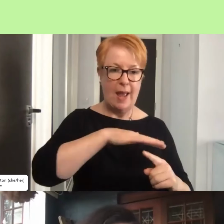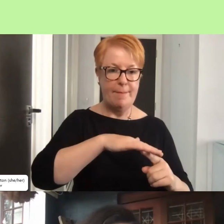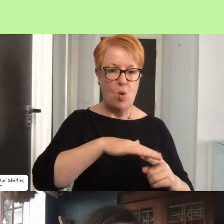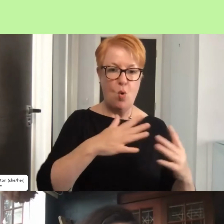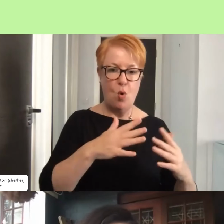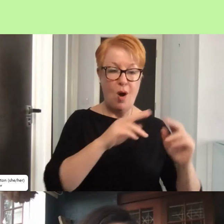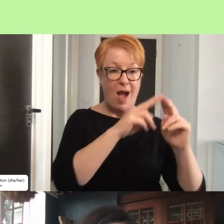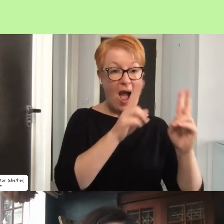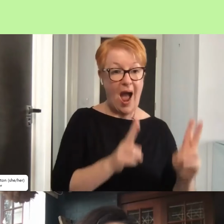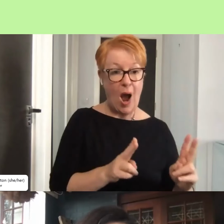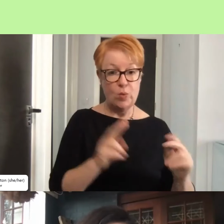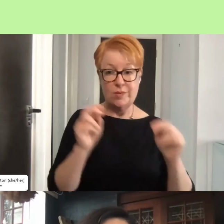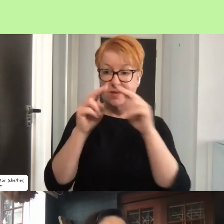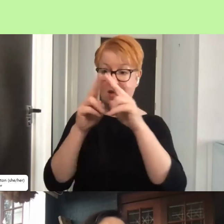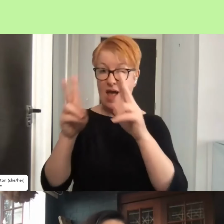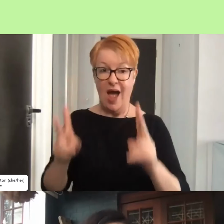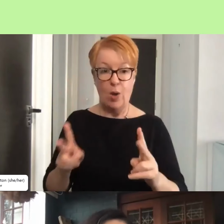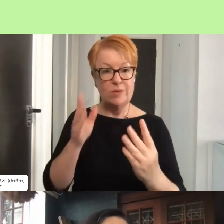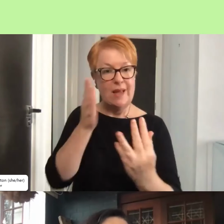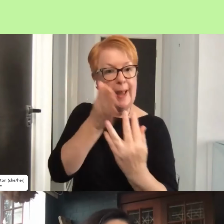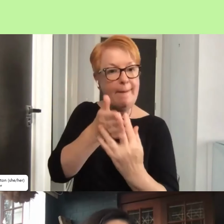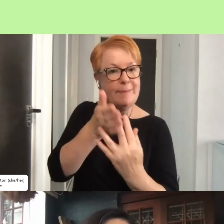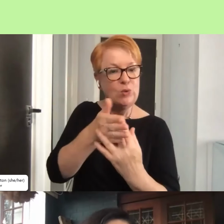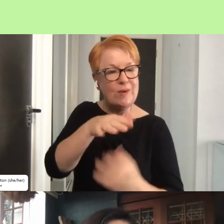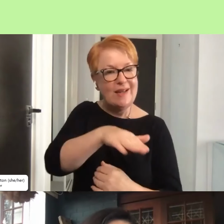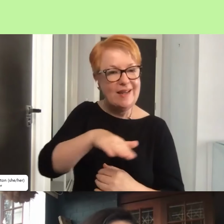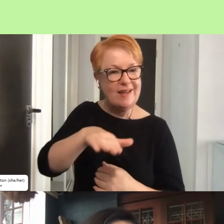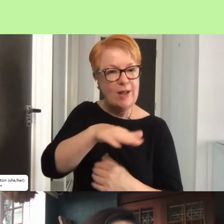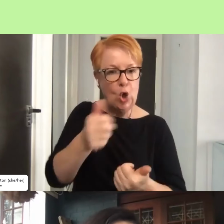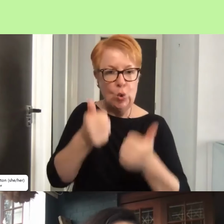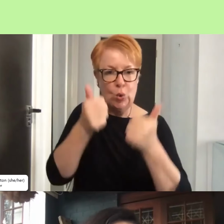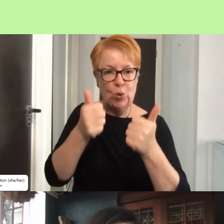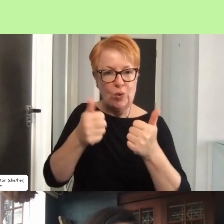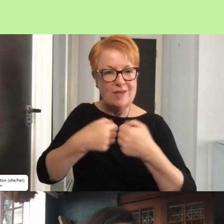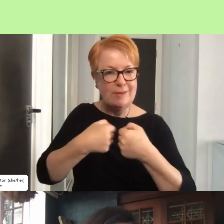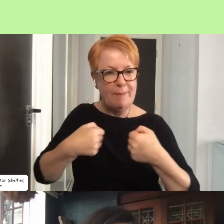So, they are good spaces for imagination. But she talks about the resistance.